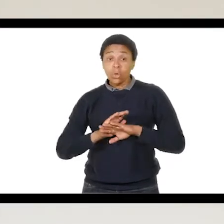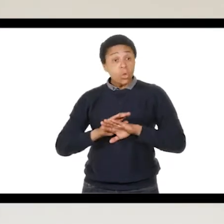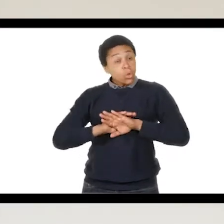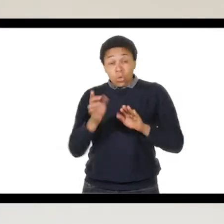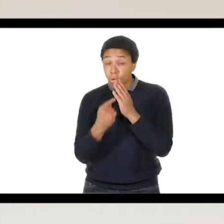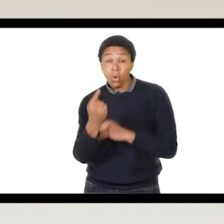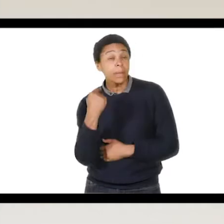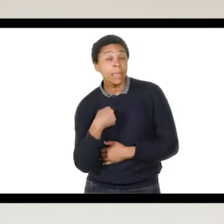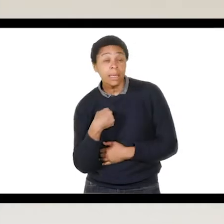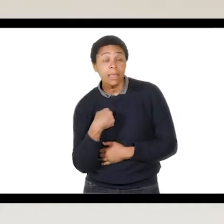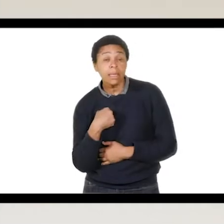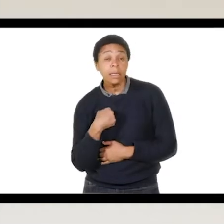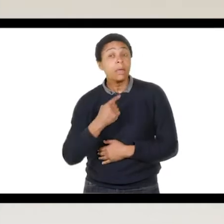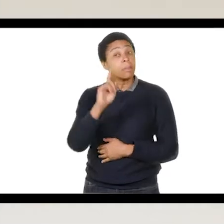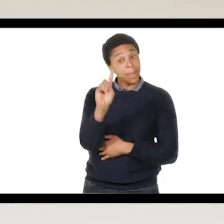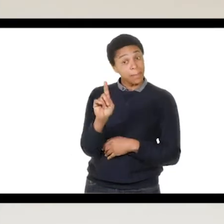But because people, not just me,